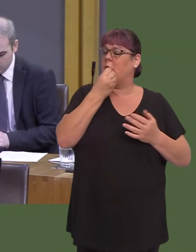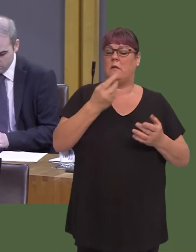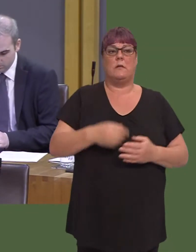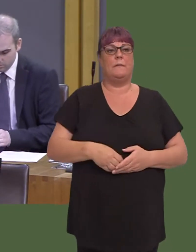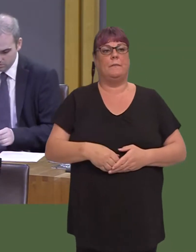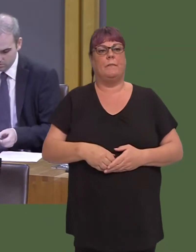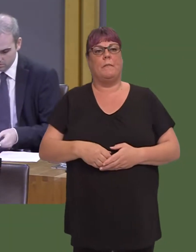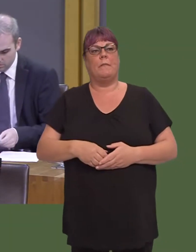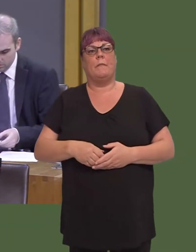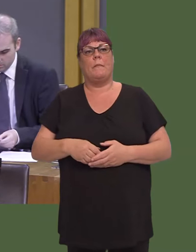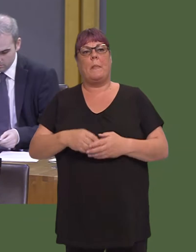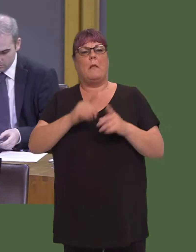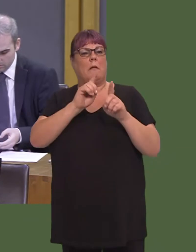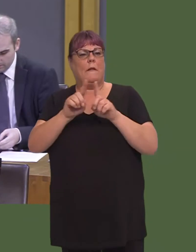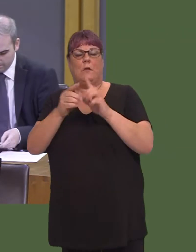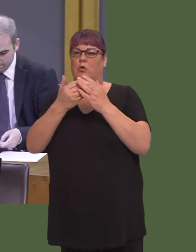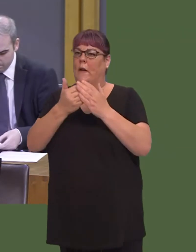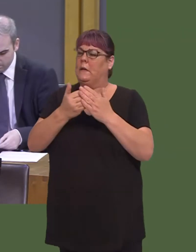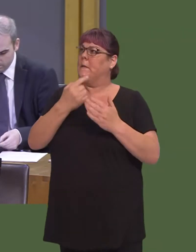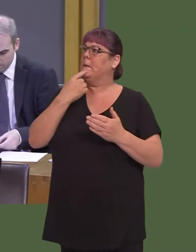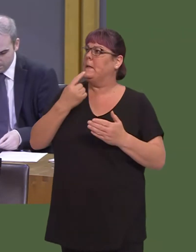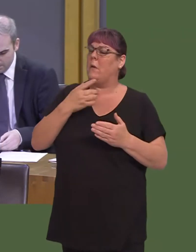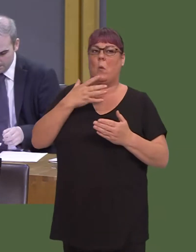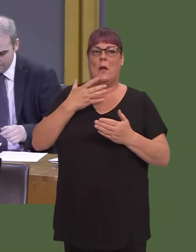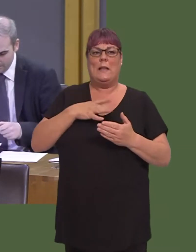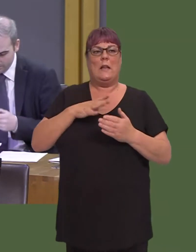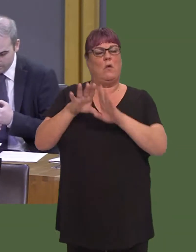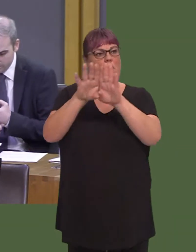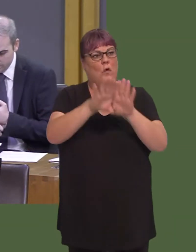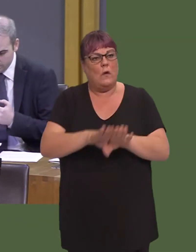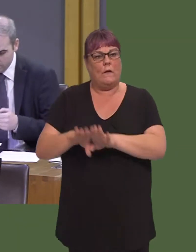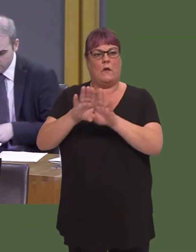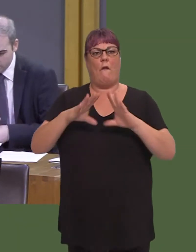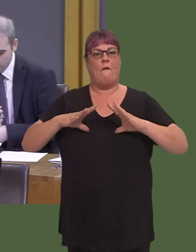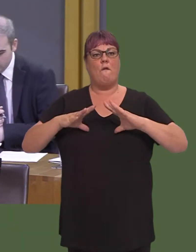heart of for 18 years. The problem is not the scrutiny by backbenchers, because when